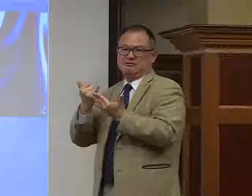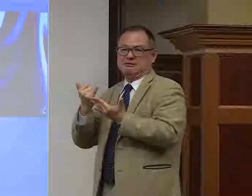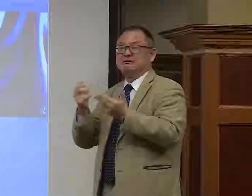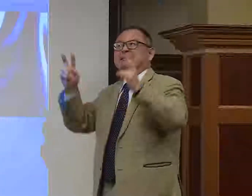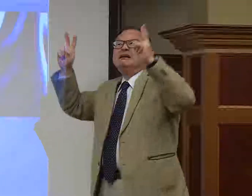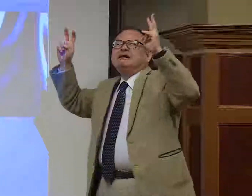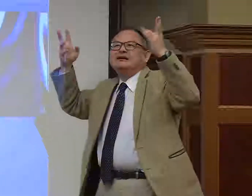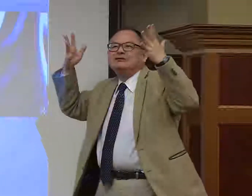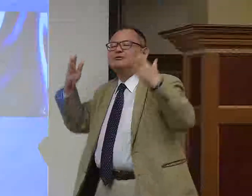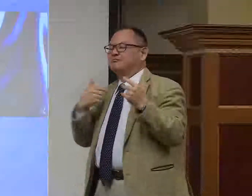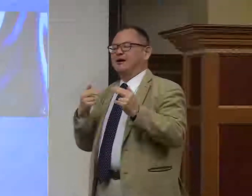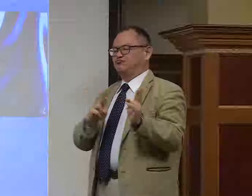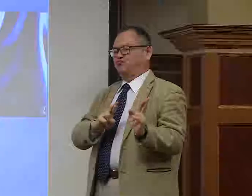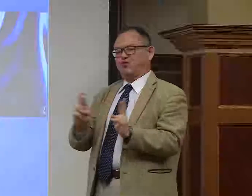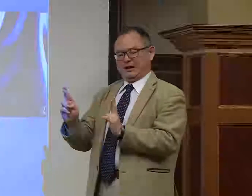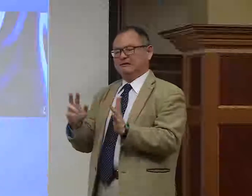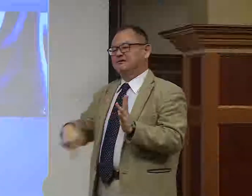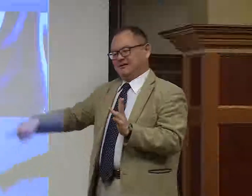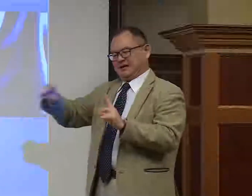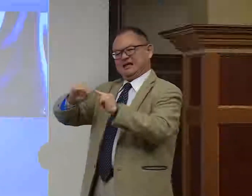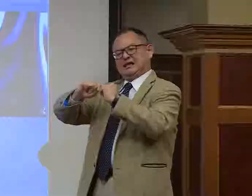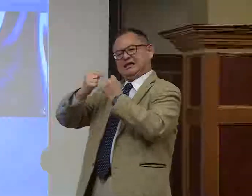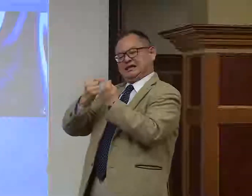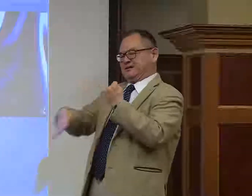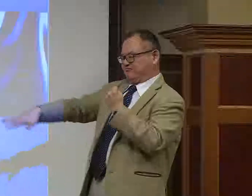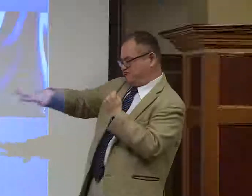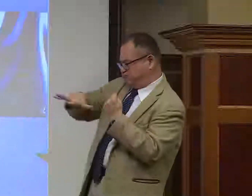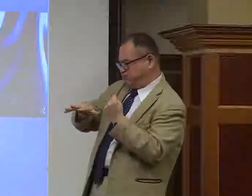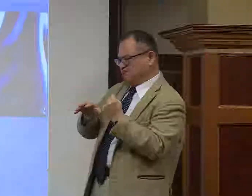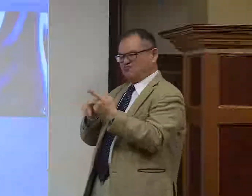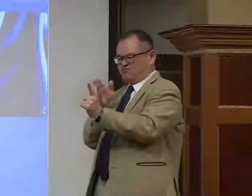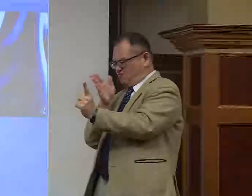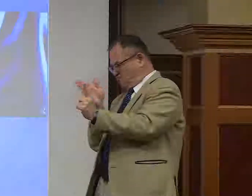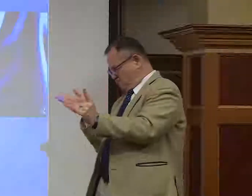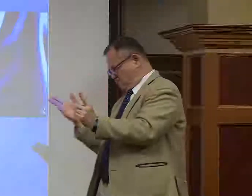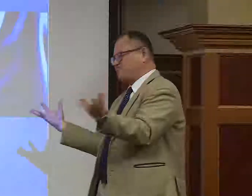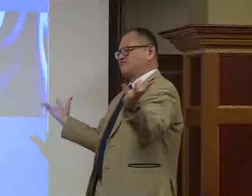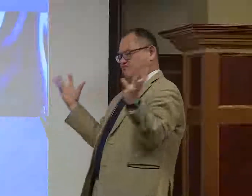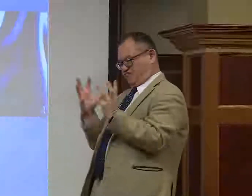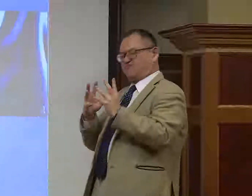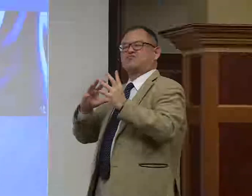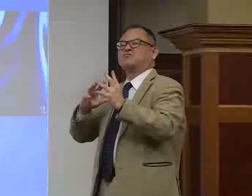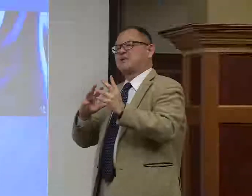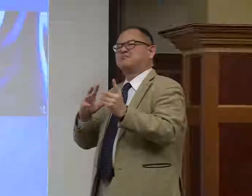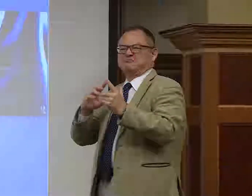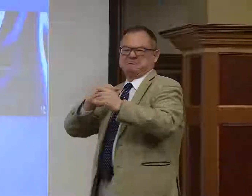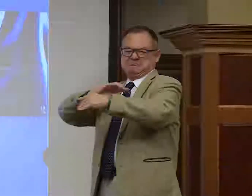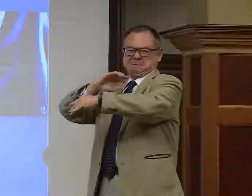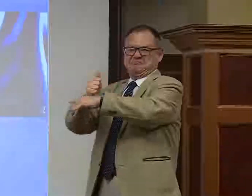I already have a team ready that will come together once I get back.